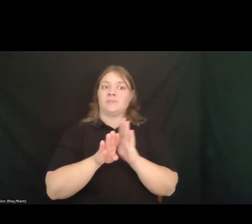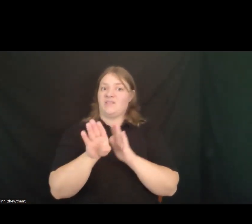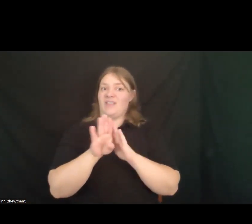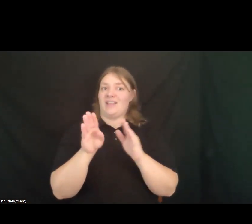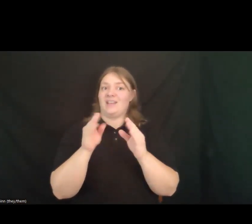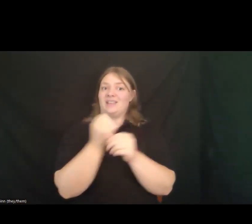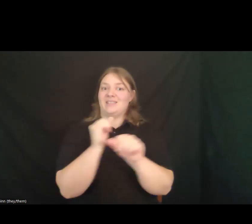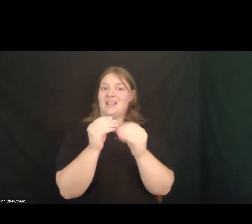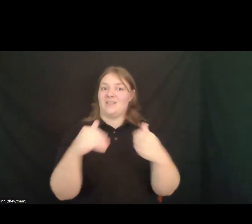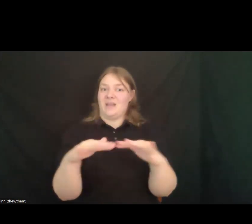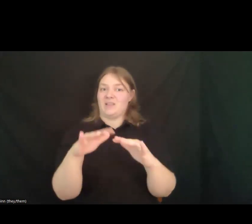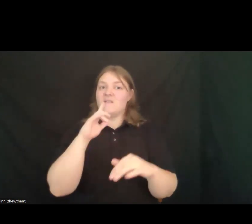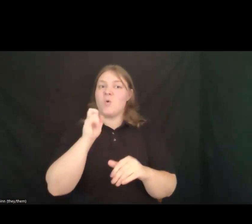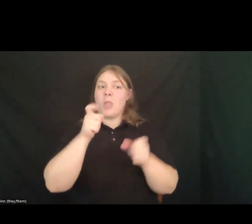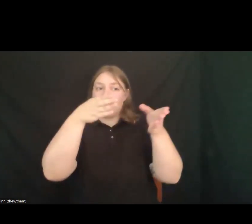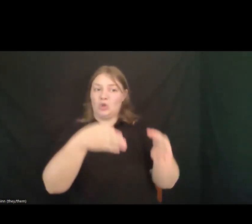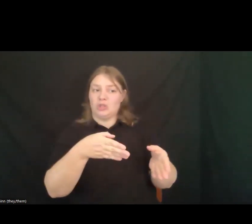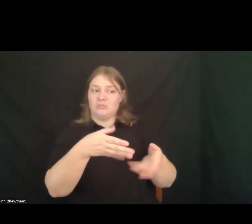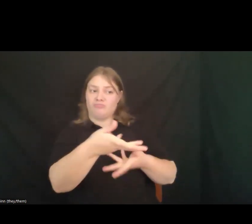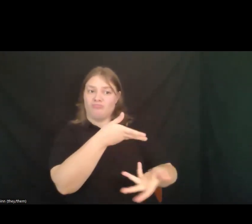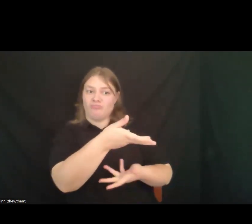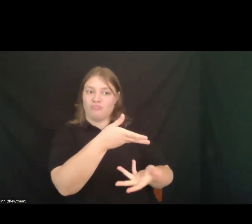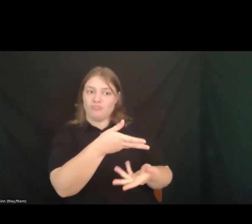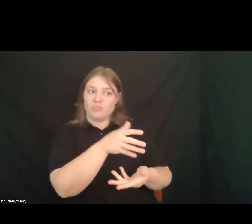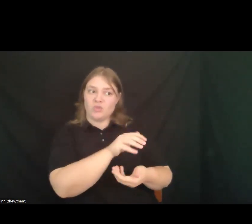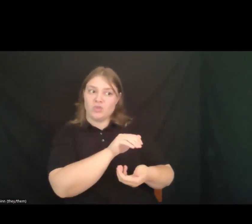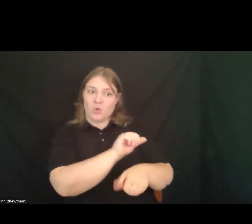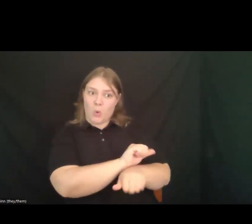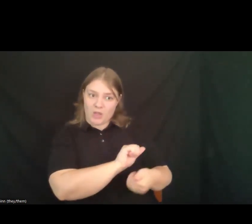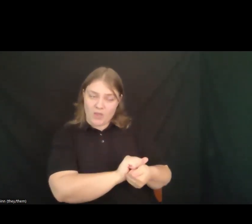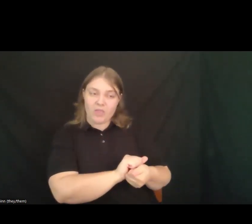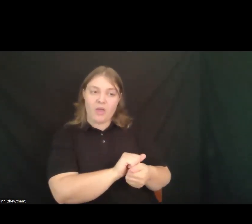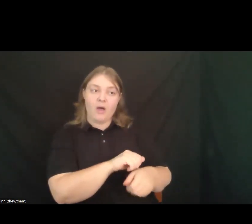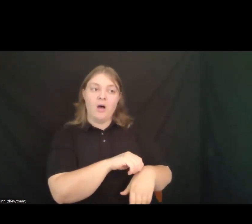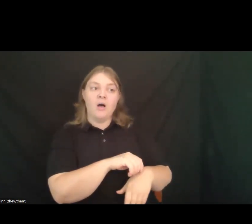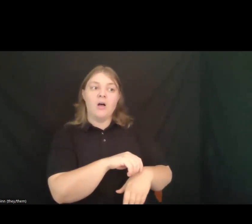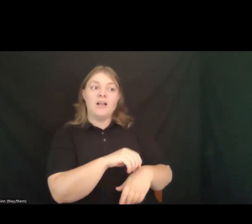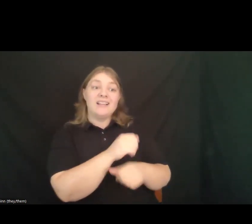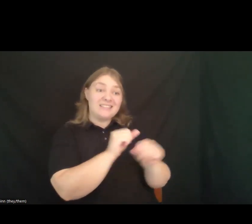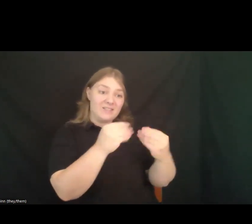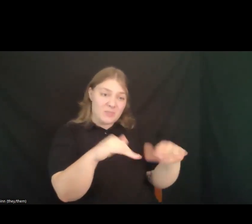working with uh but not only um creating a safe space it's about uh being in tune to